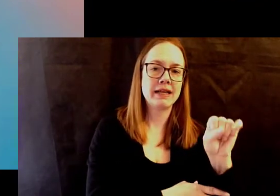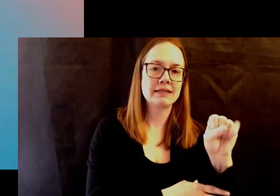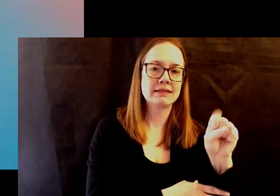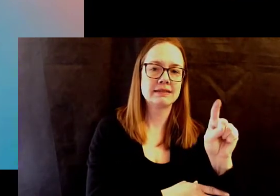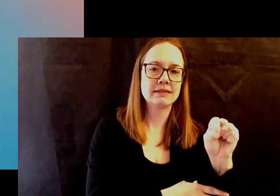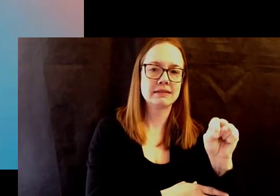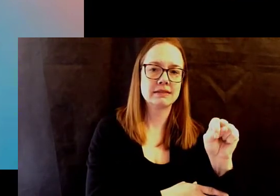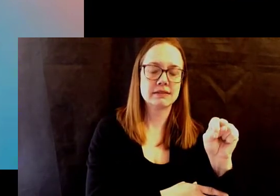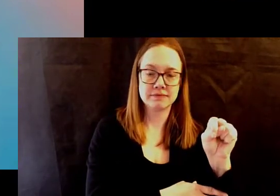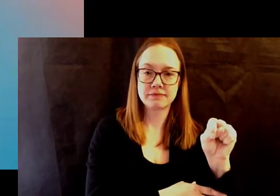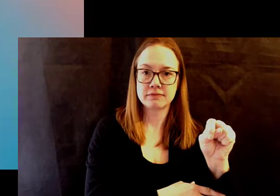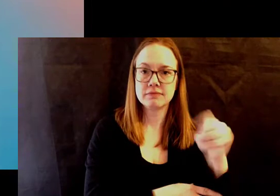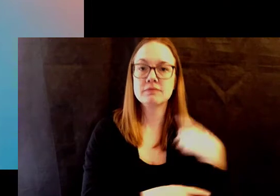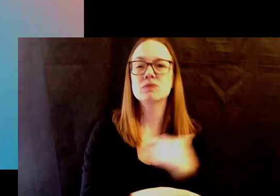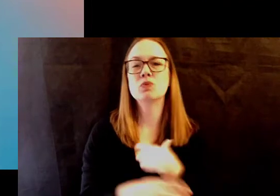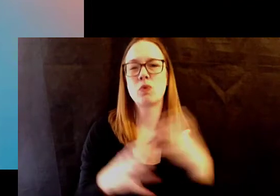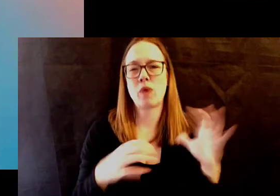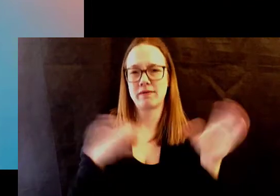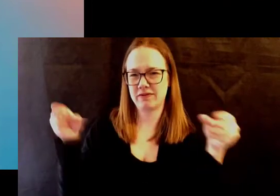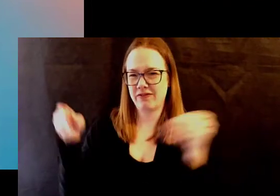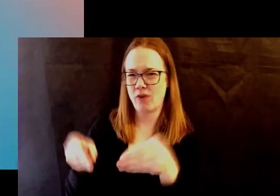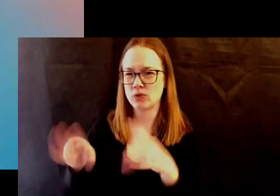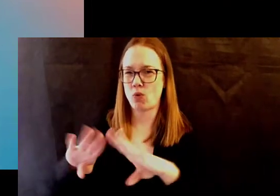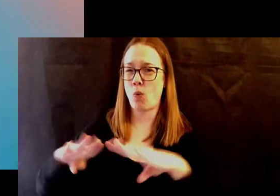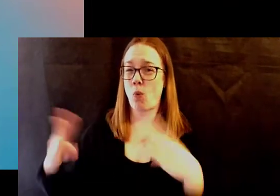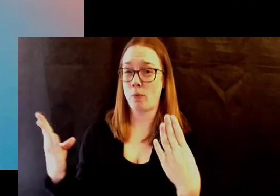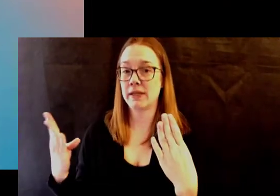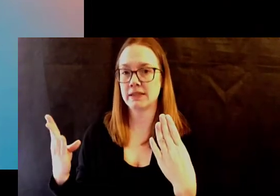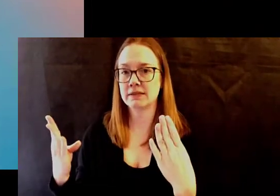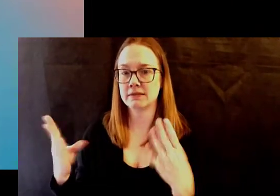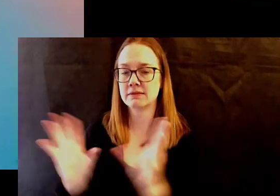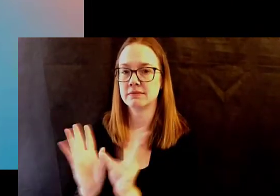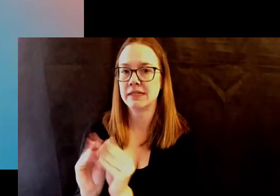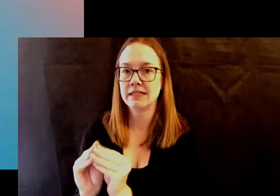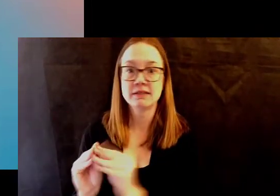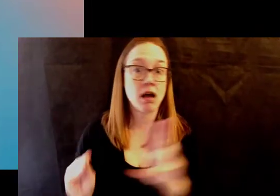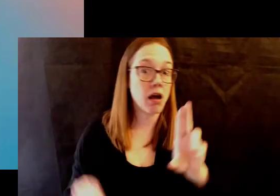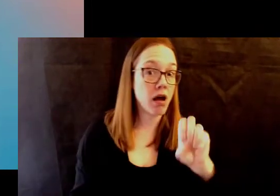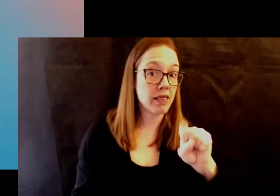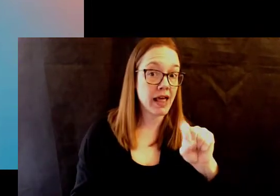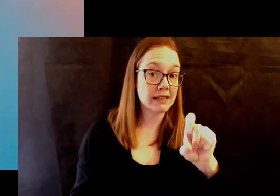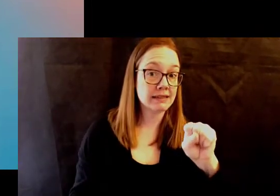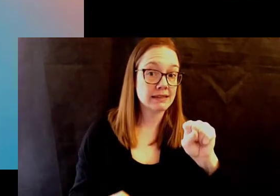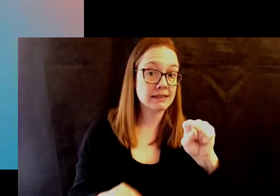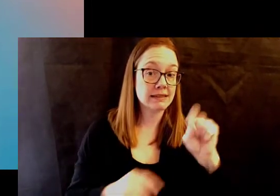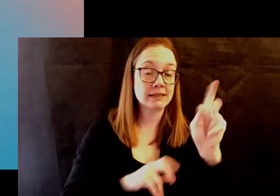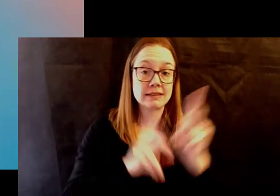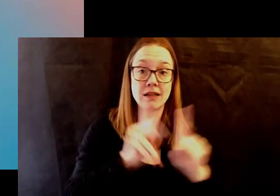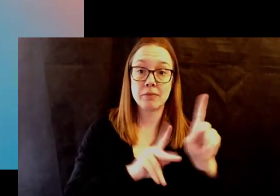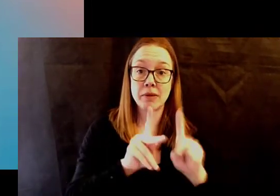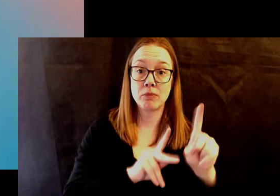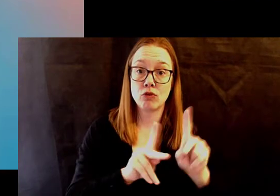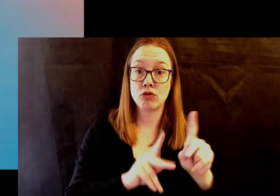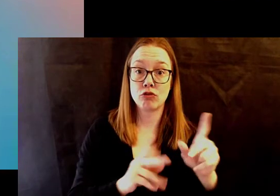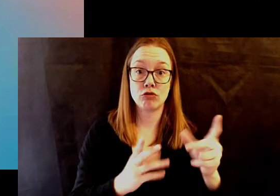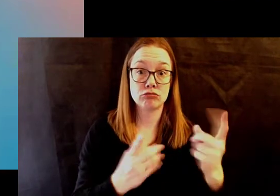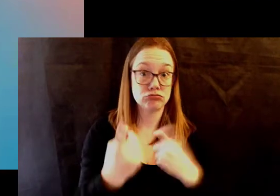on some of those really open, public opportunities. So, unless there's questions on anything we just talked about, I think we can move on.